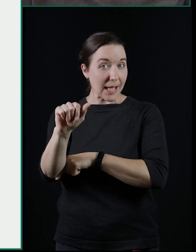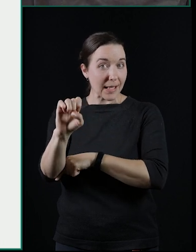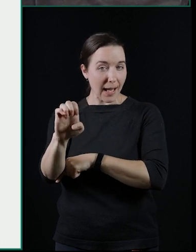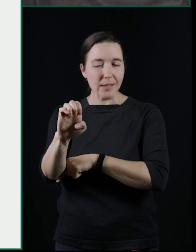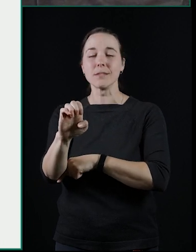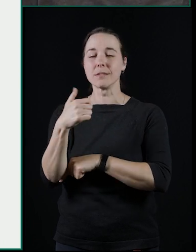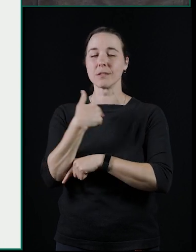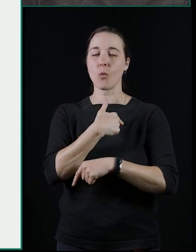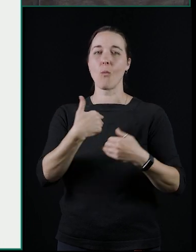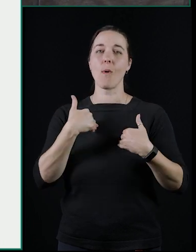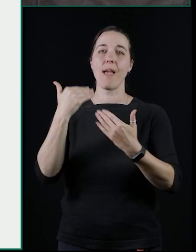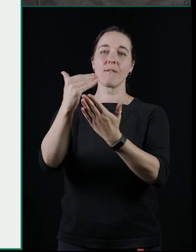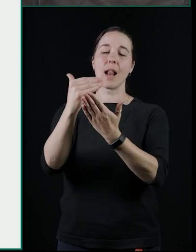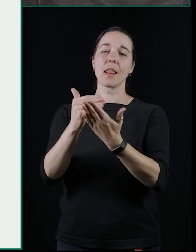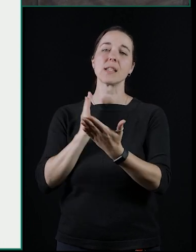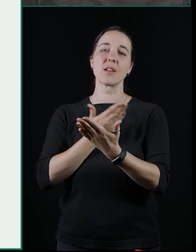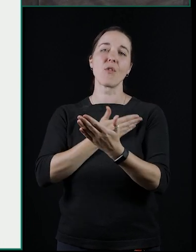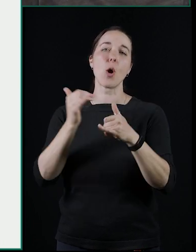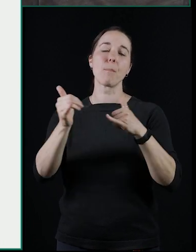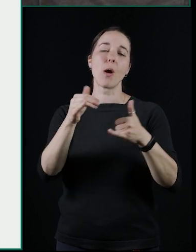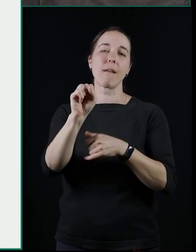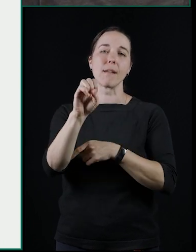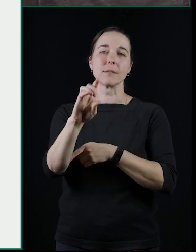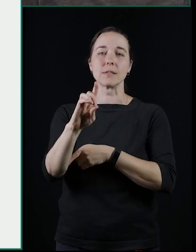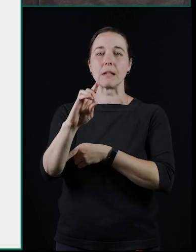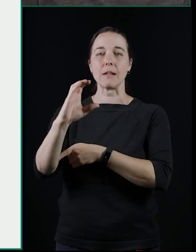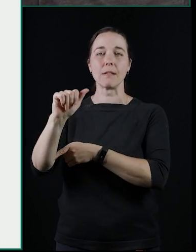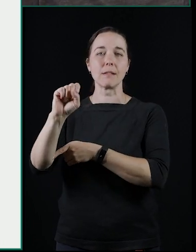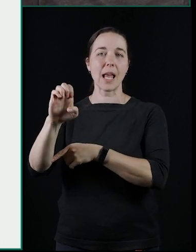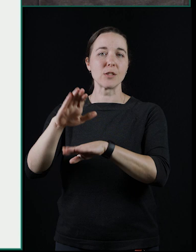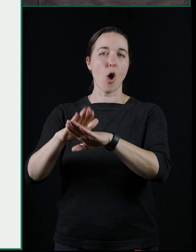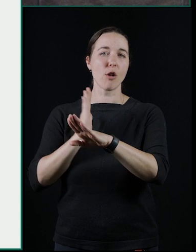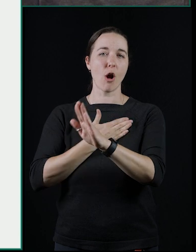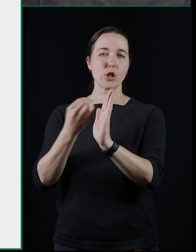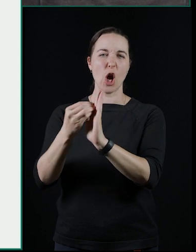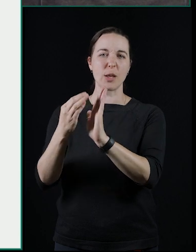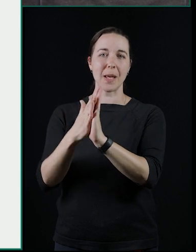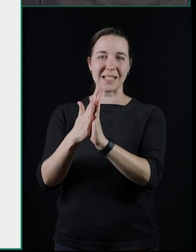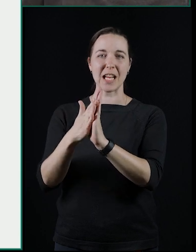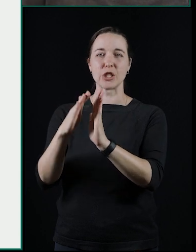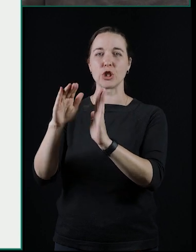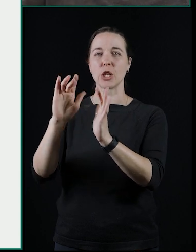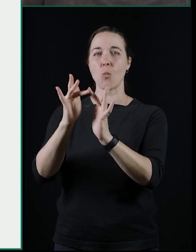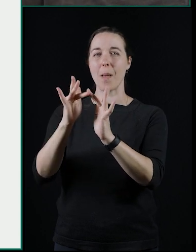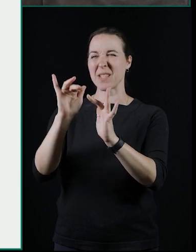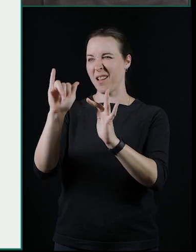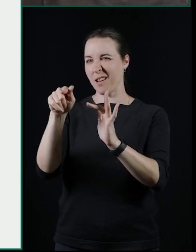We have a list of our Party SDKs on our documentation sites which is this link here.